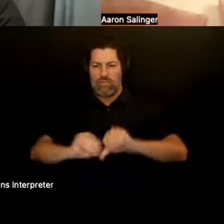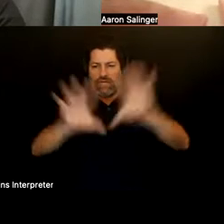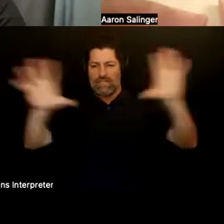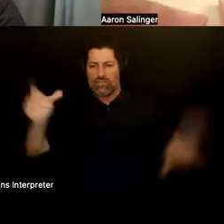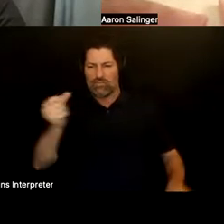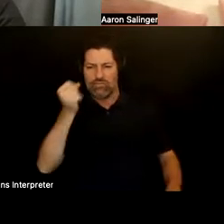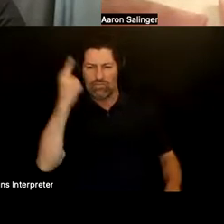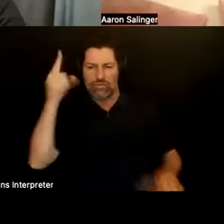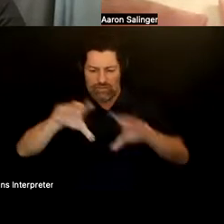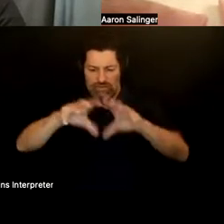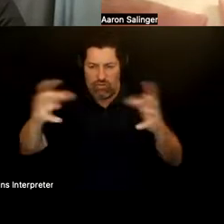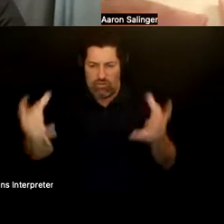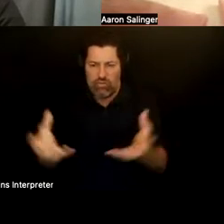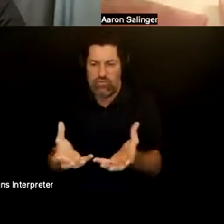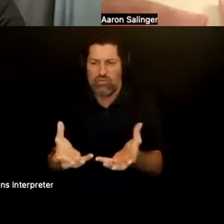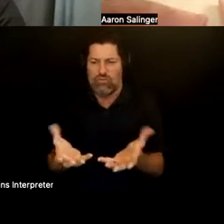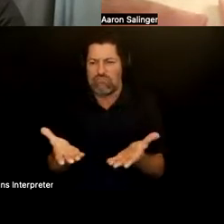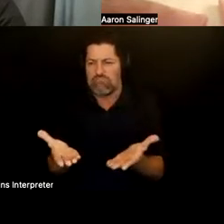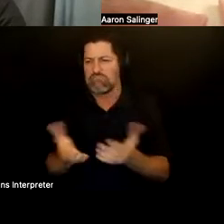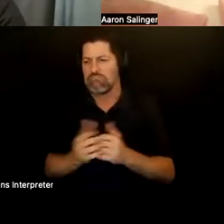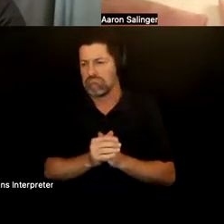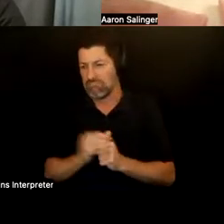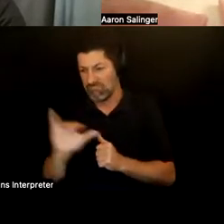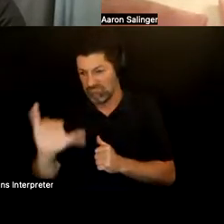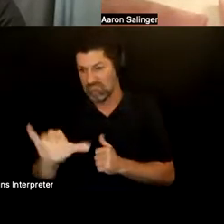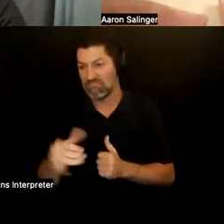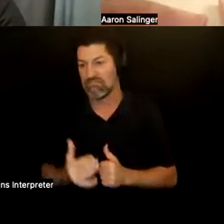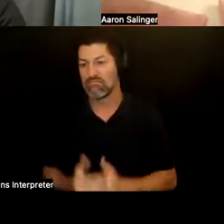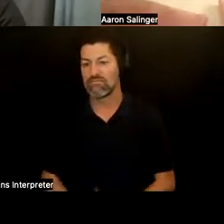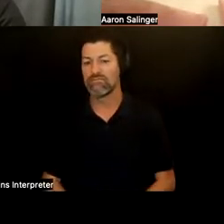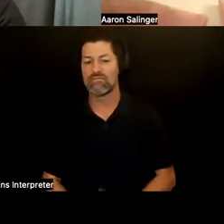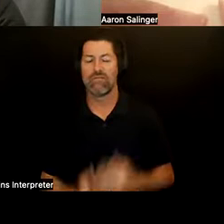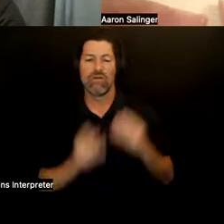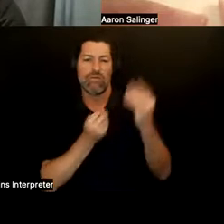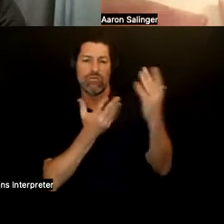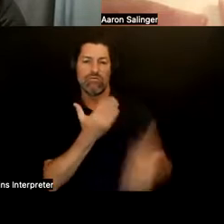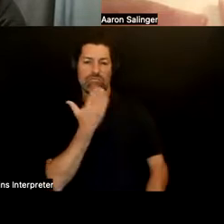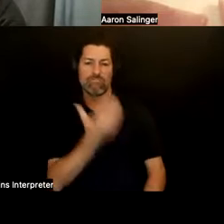19:53:05 So I think that's how I would explain that beautiful thank you pleasure anything